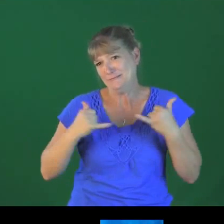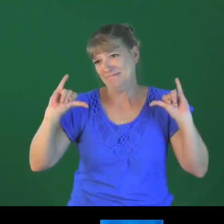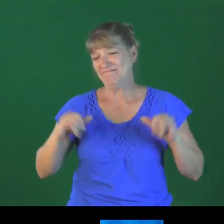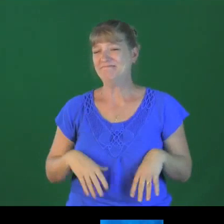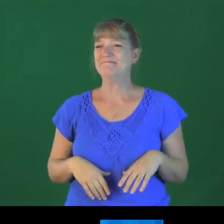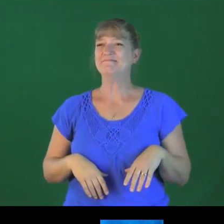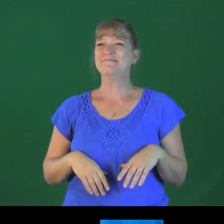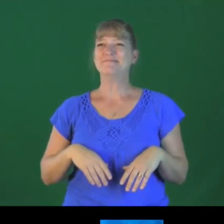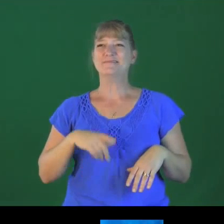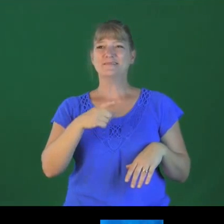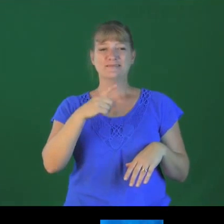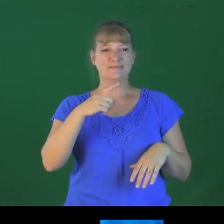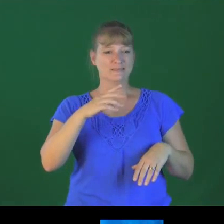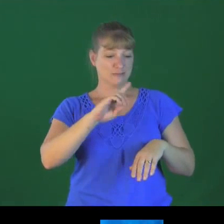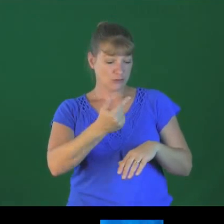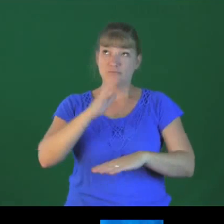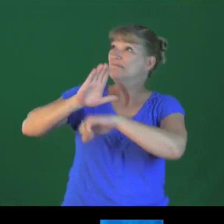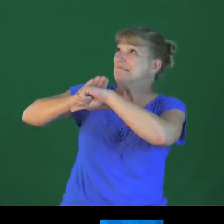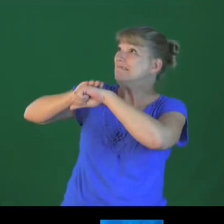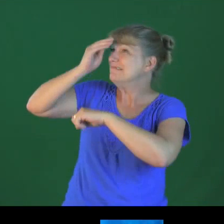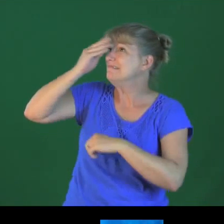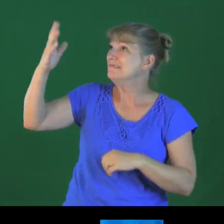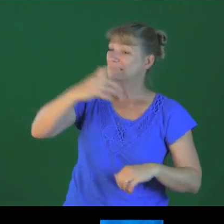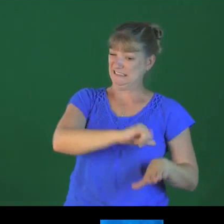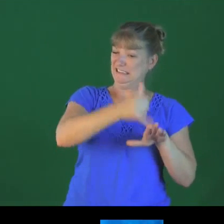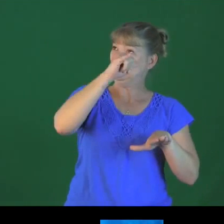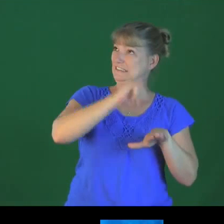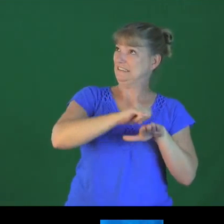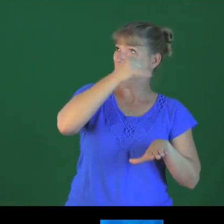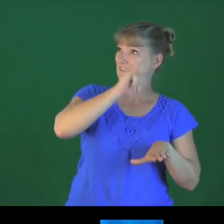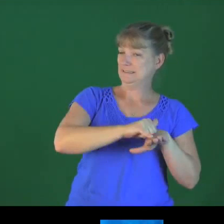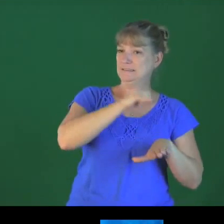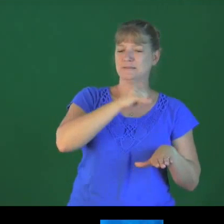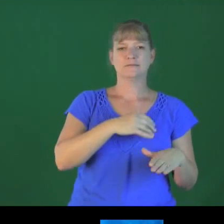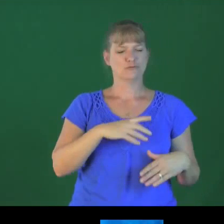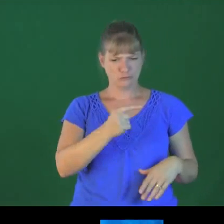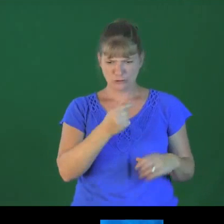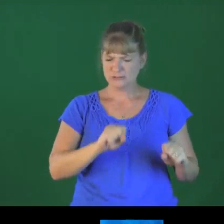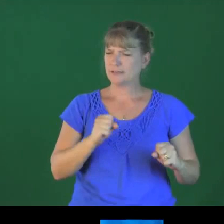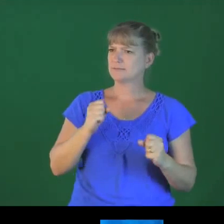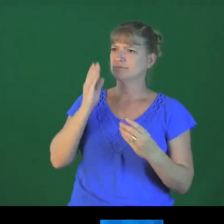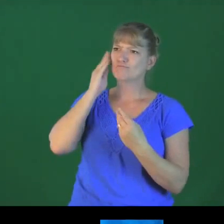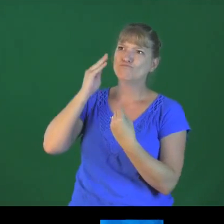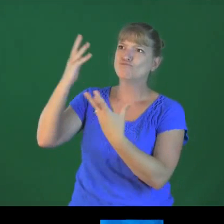he's alerting his owner that the phone is ringing. They also can alert their owners, that the door bell